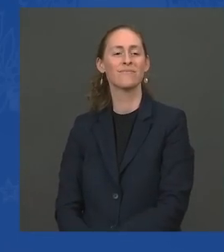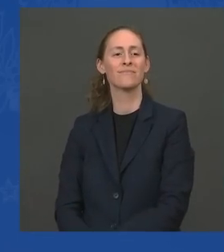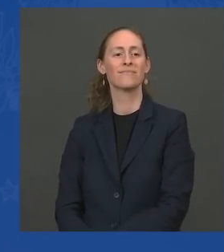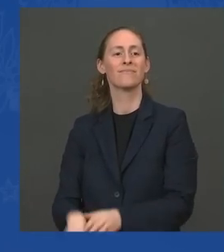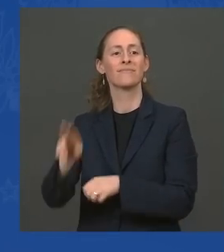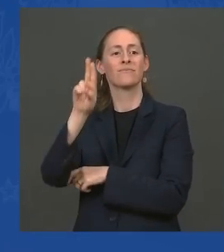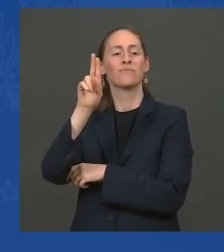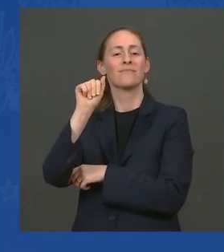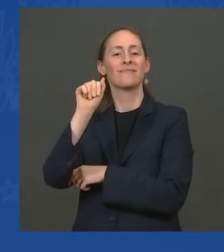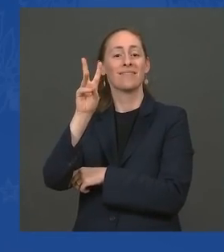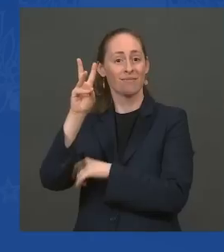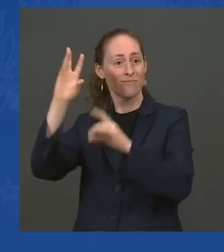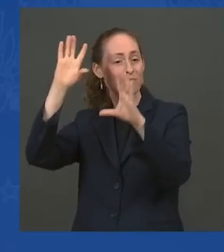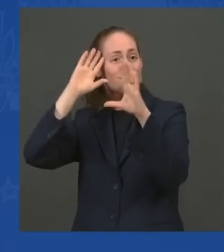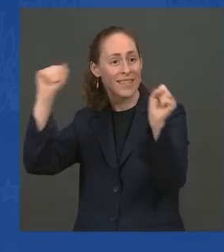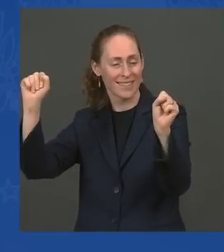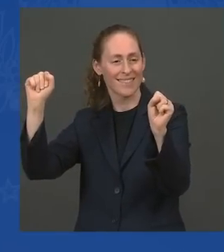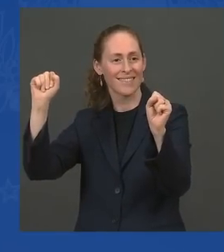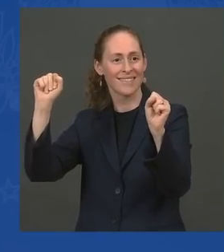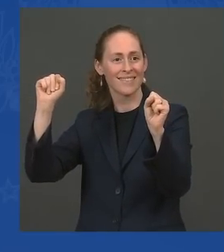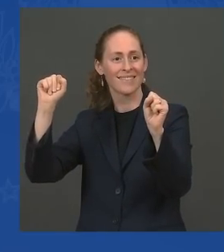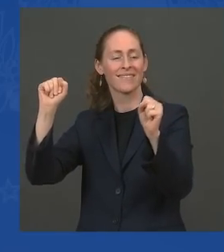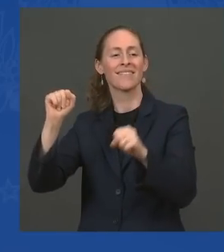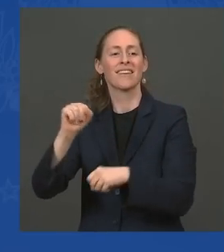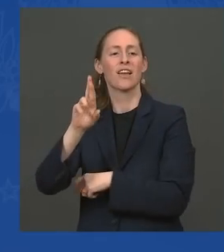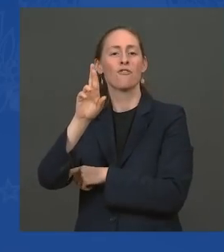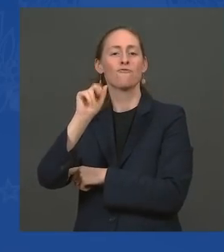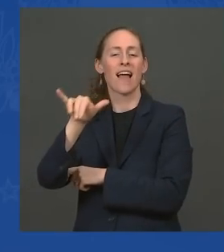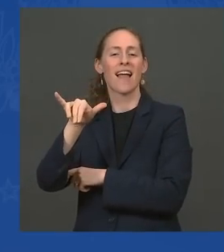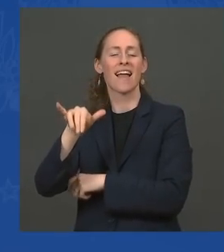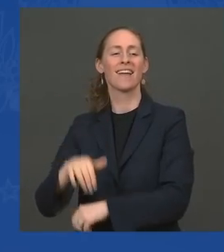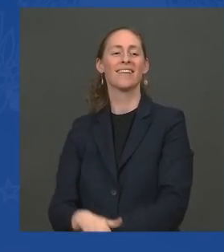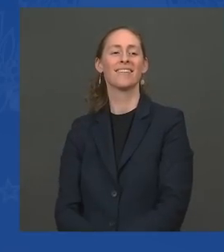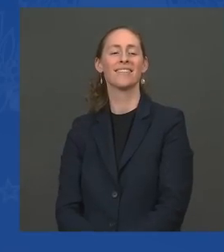And also, I'd like you to know that today is his birthday, and I believe he's turning 30.